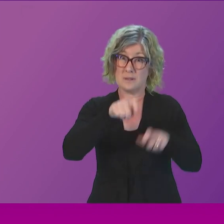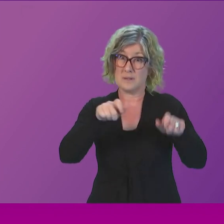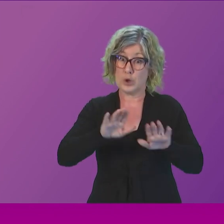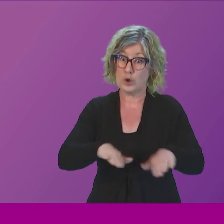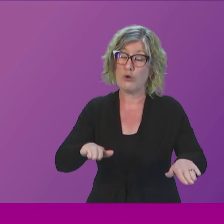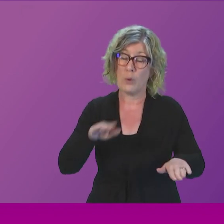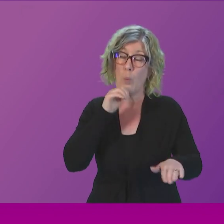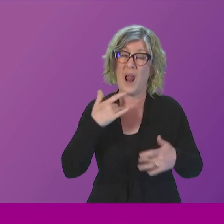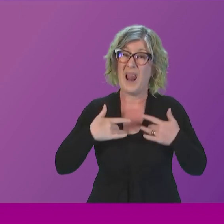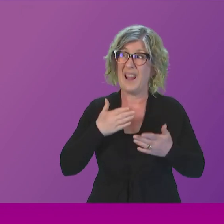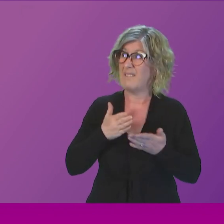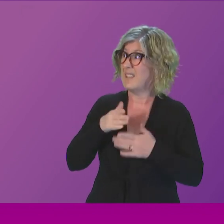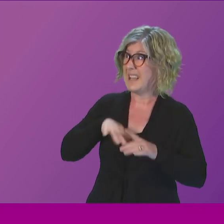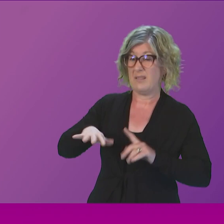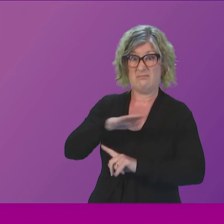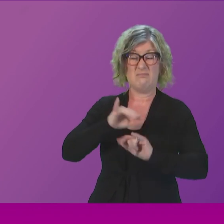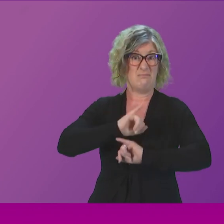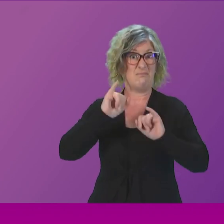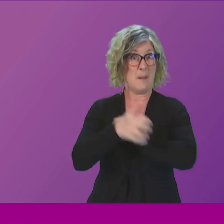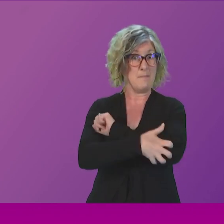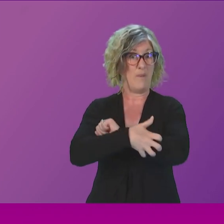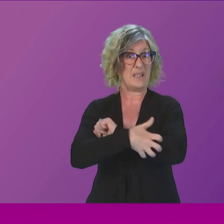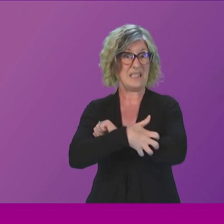this year, as a result of Scottish Government policies.